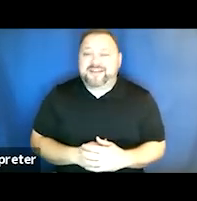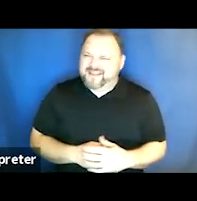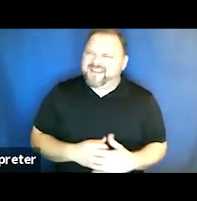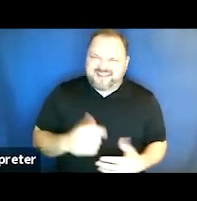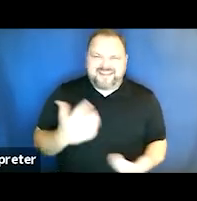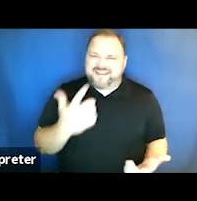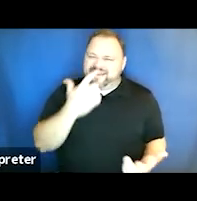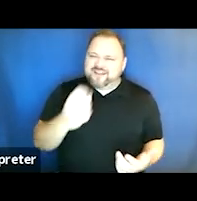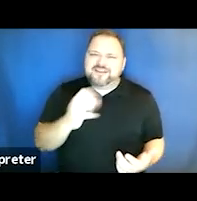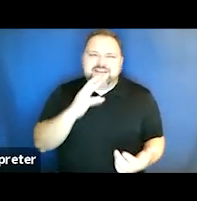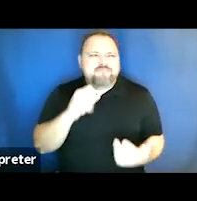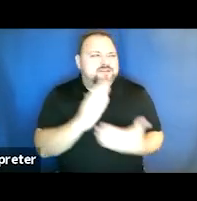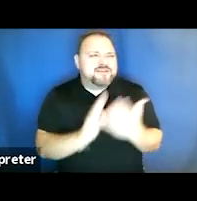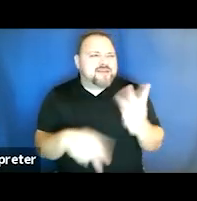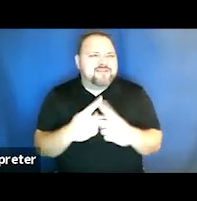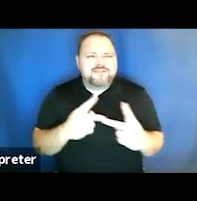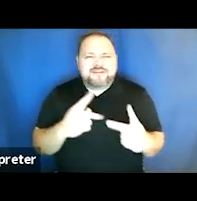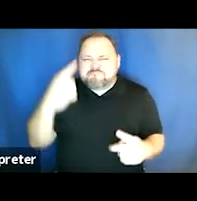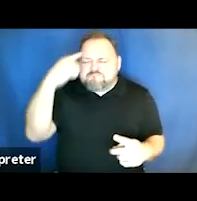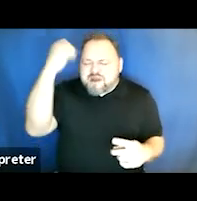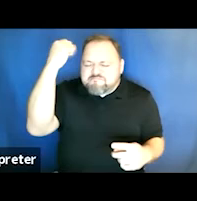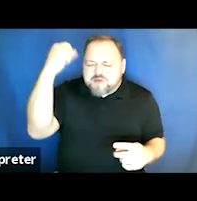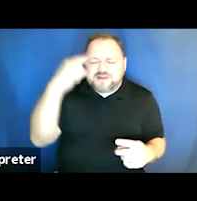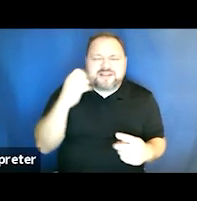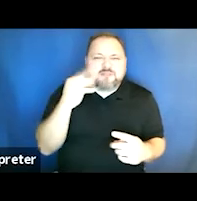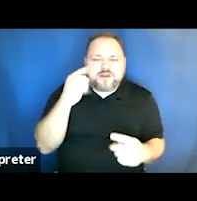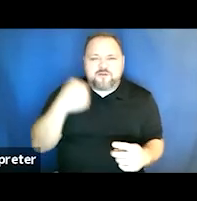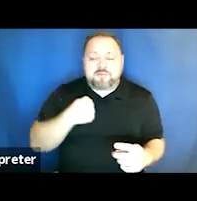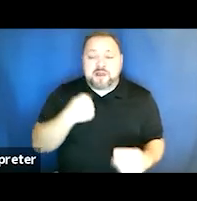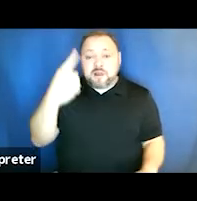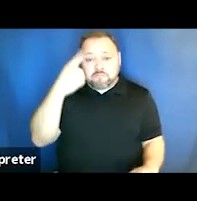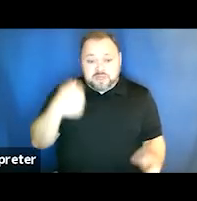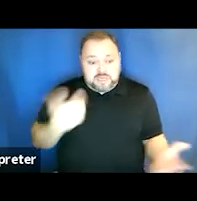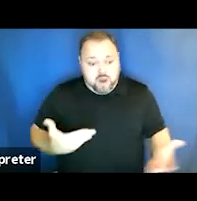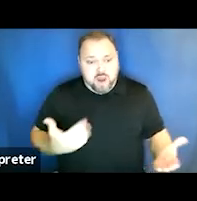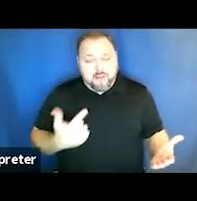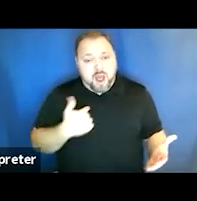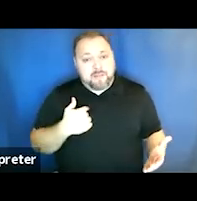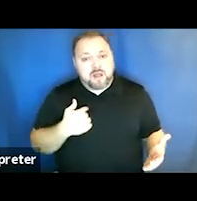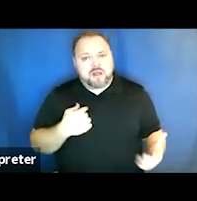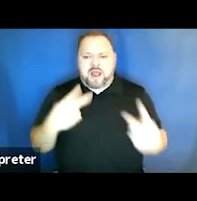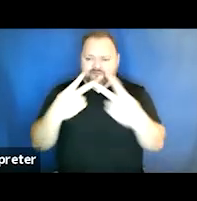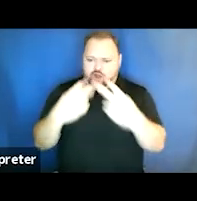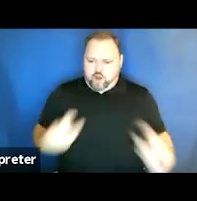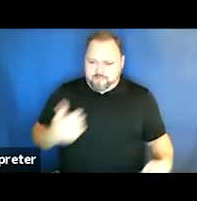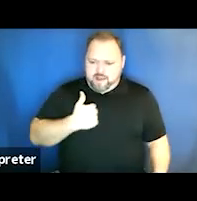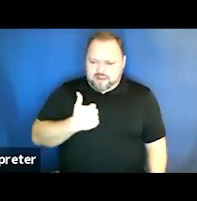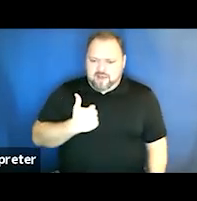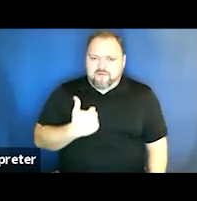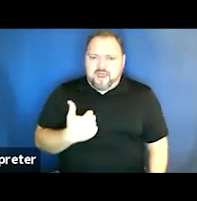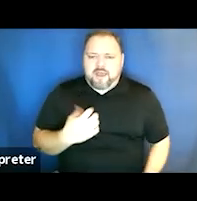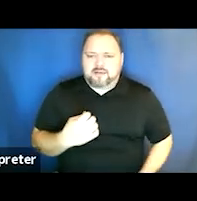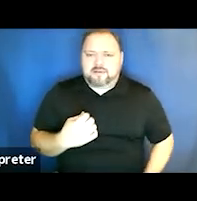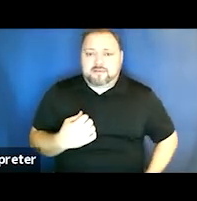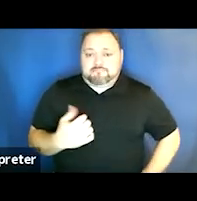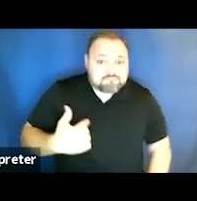some mind-blowing experience for me because here I am looking at myself and I'm white,